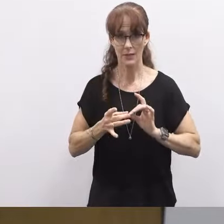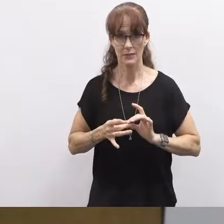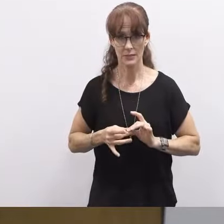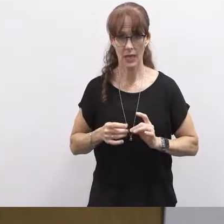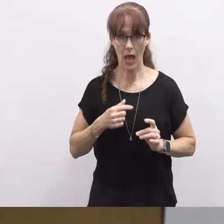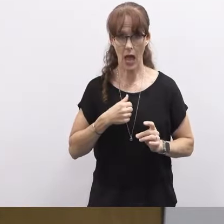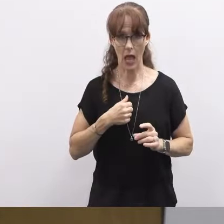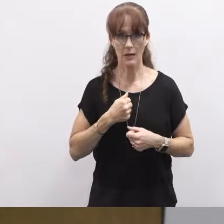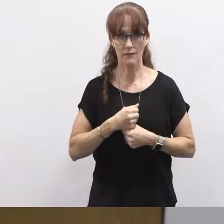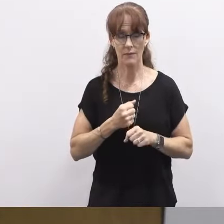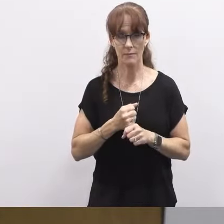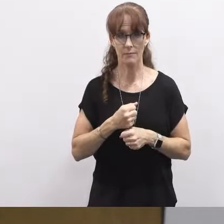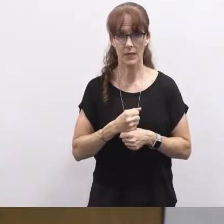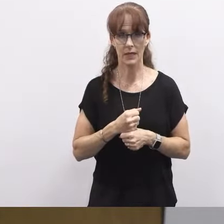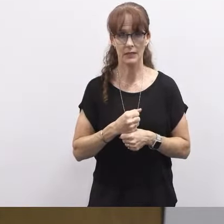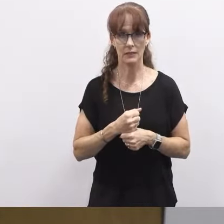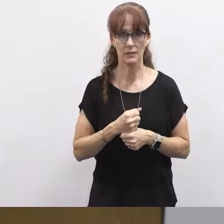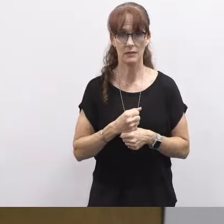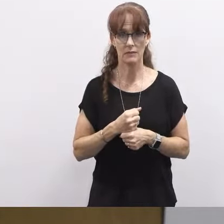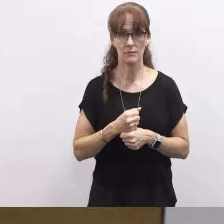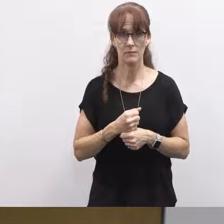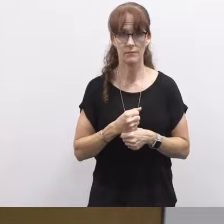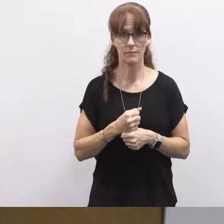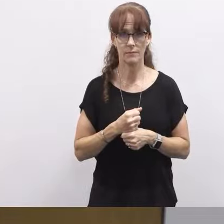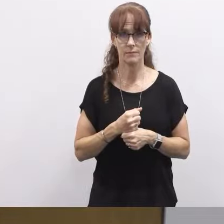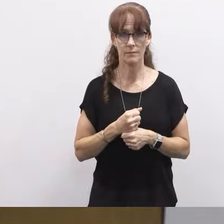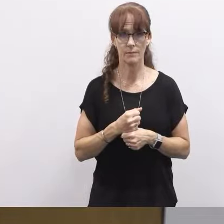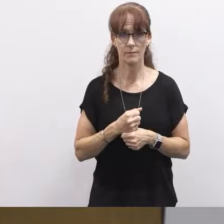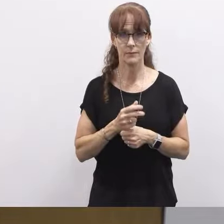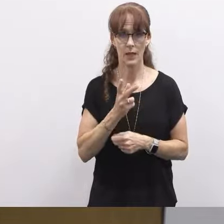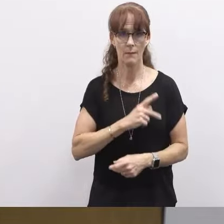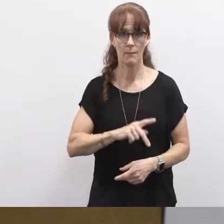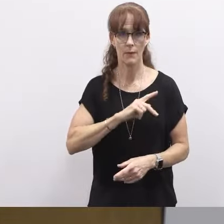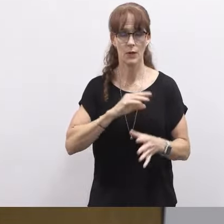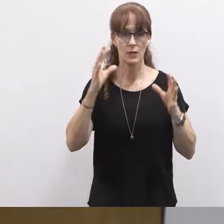I've made a personal decision to allow the community,